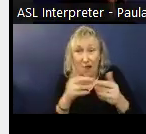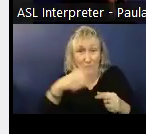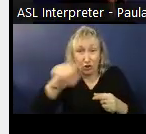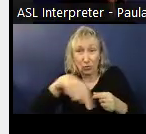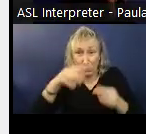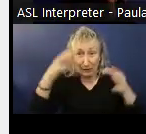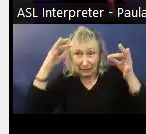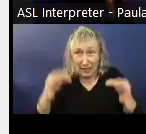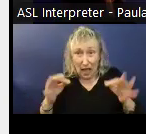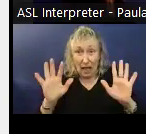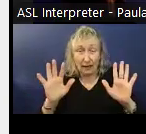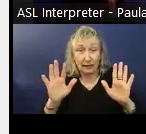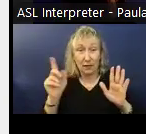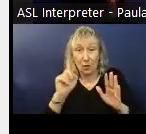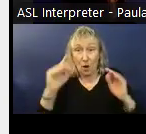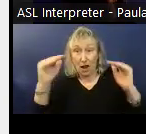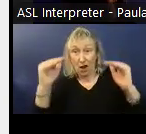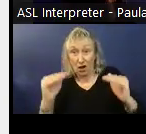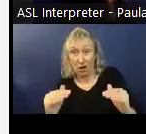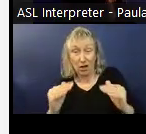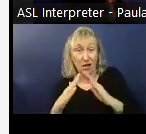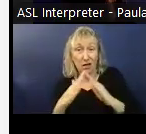abuse investigation under the definition here,